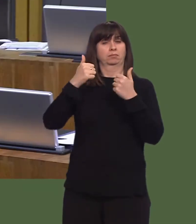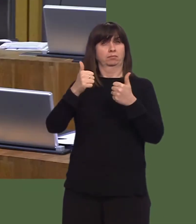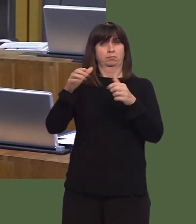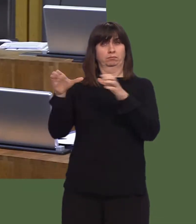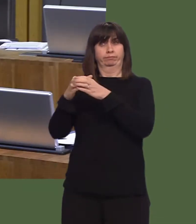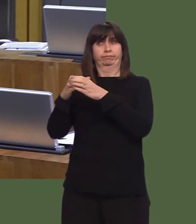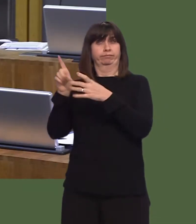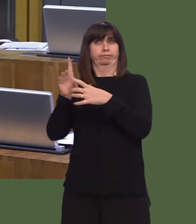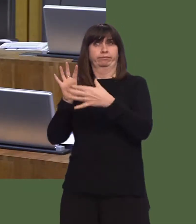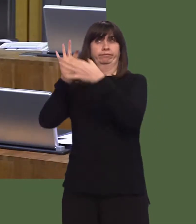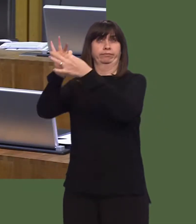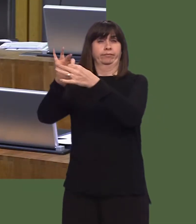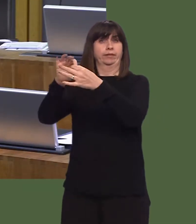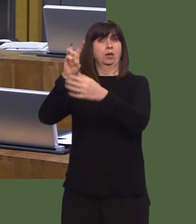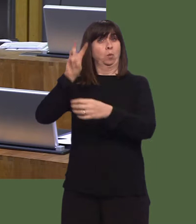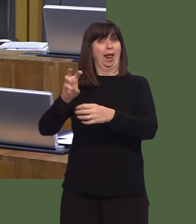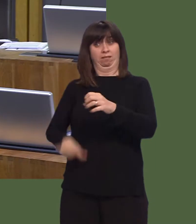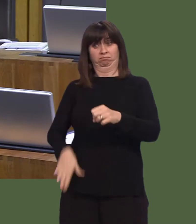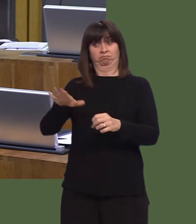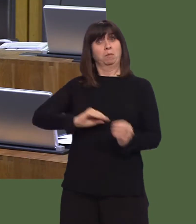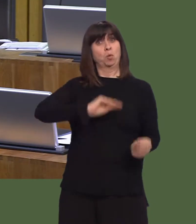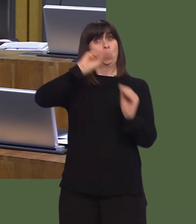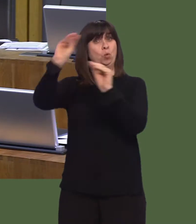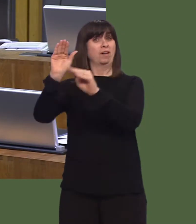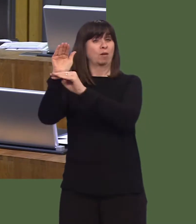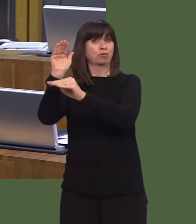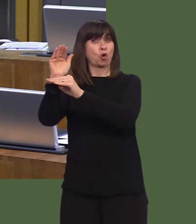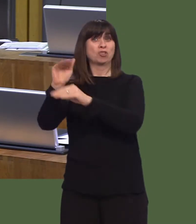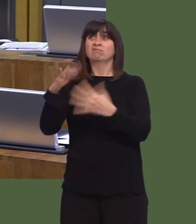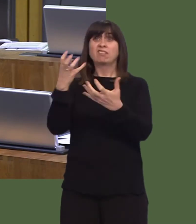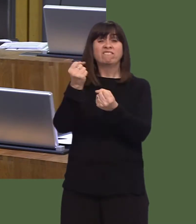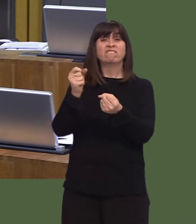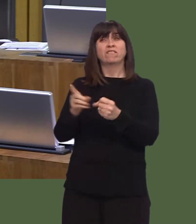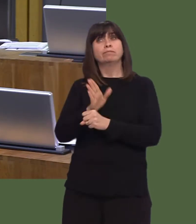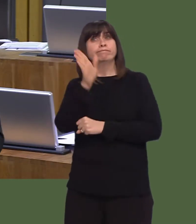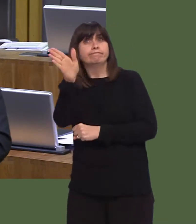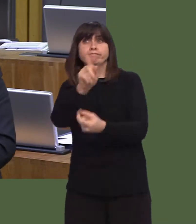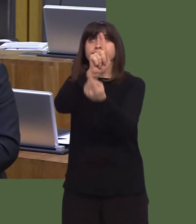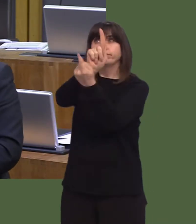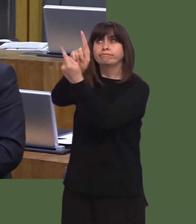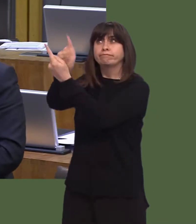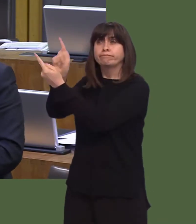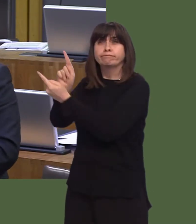When travelling abroad, I do regularly meet people with Welsh heritage who contribute greatly, of course, to their adopted countries.